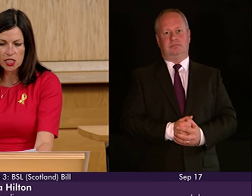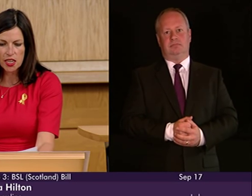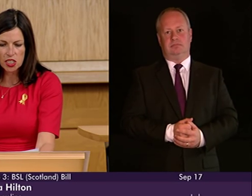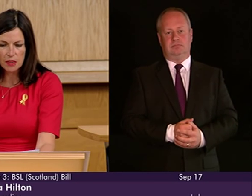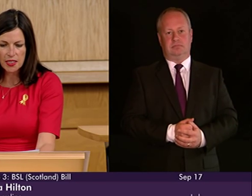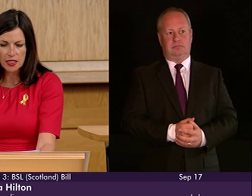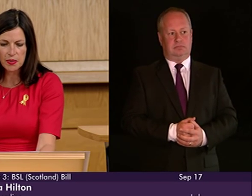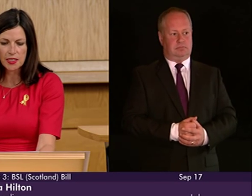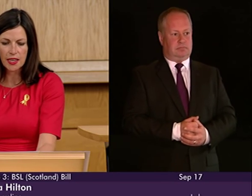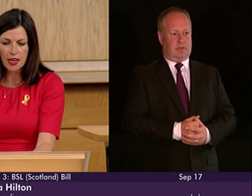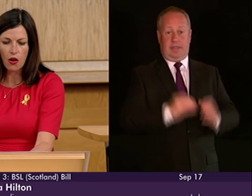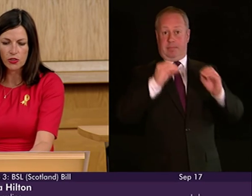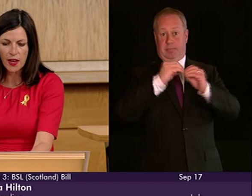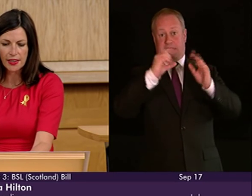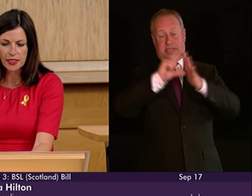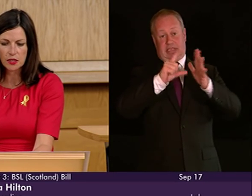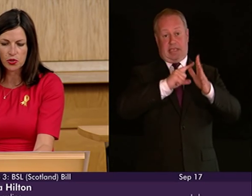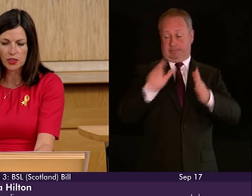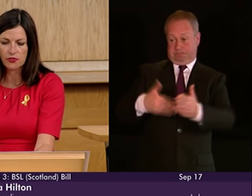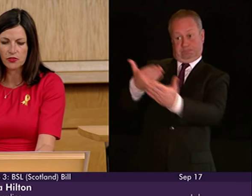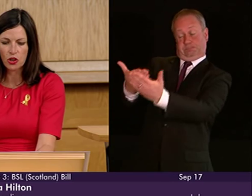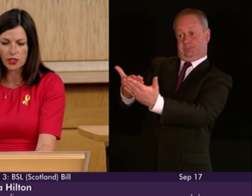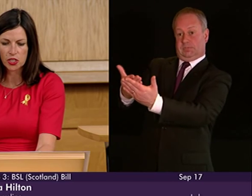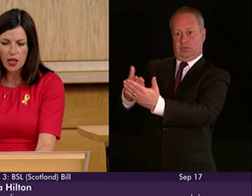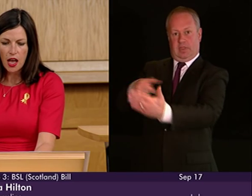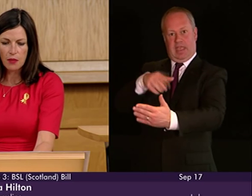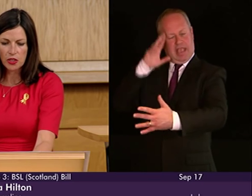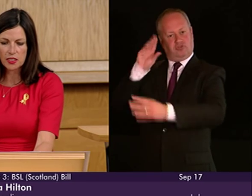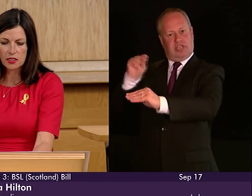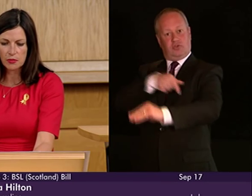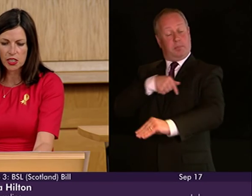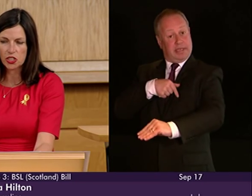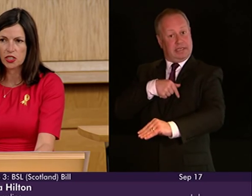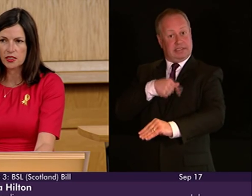to the Education and Culture Committee the poor level of knowledge among some teachers